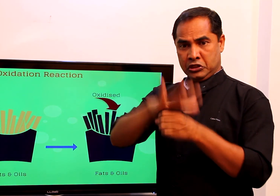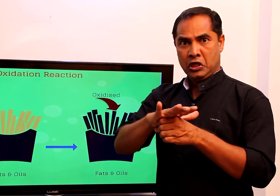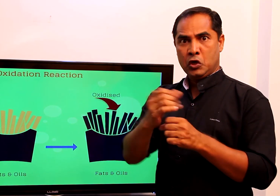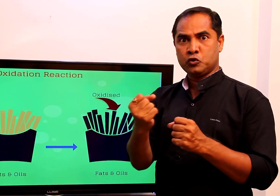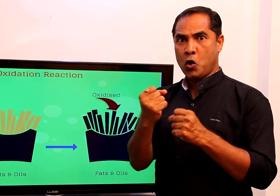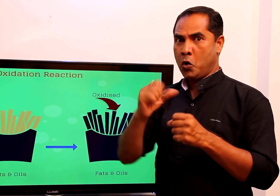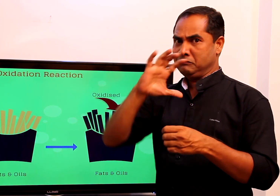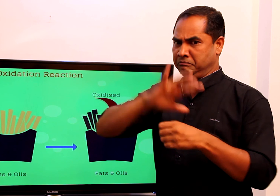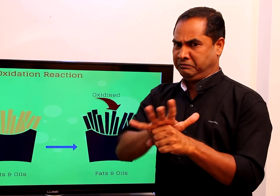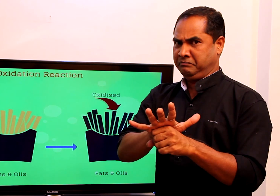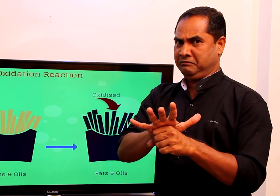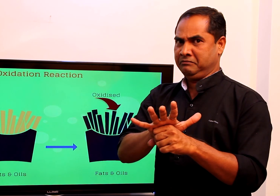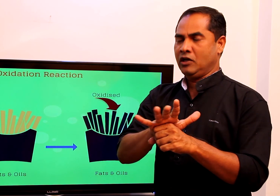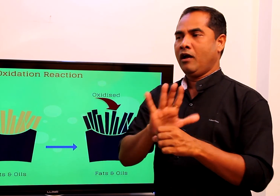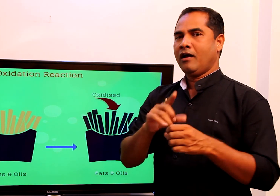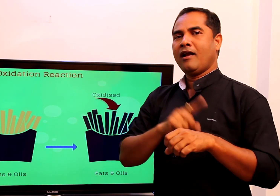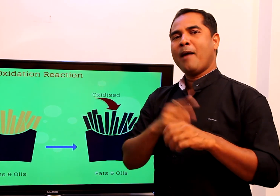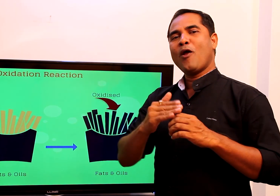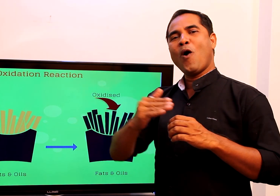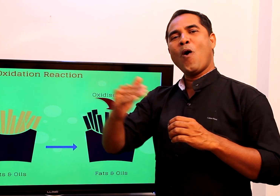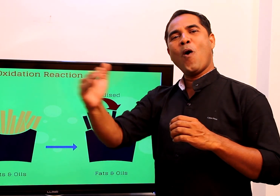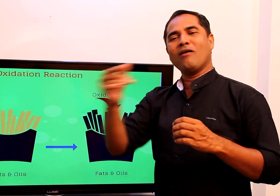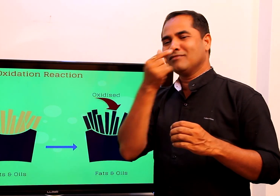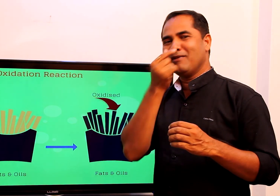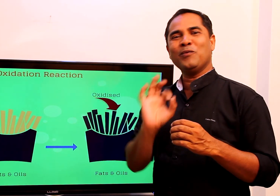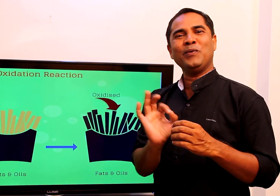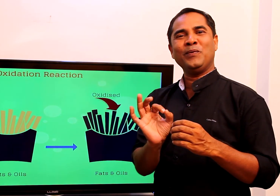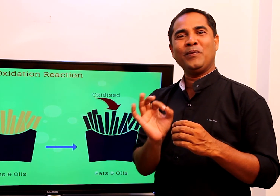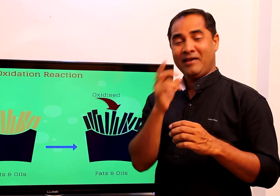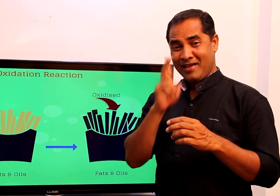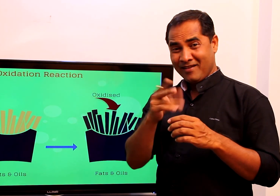that you want to protect, you have to keep in tightly sealed cans, so that it